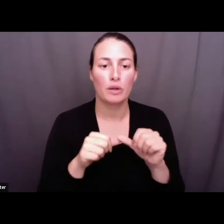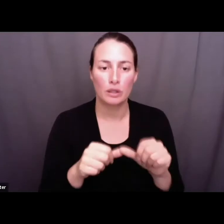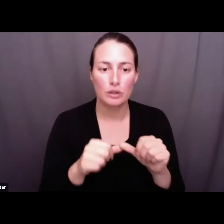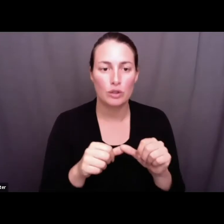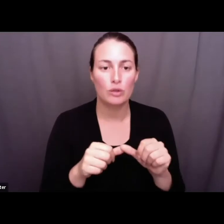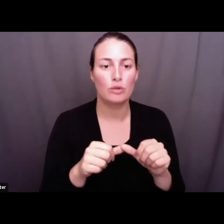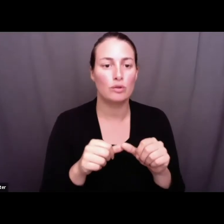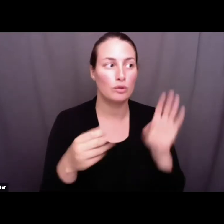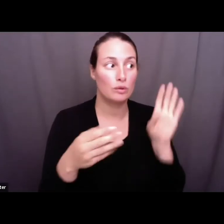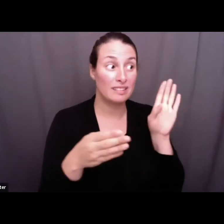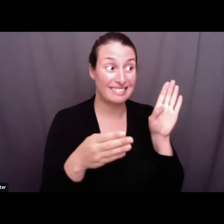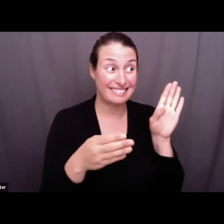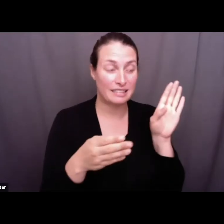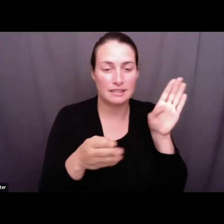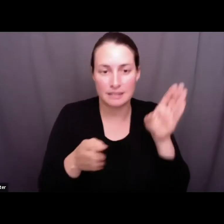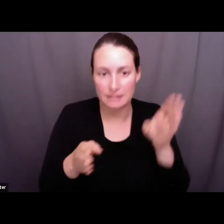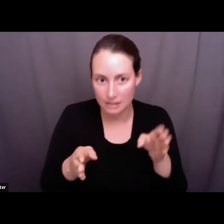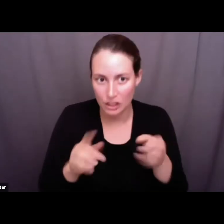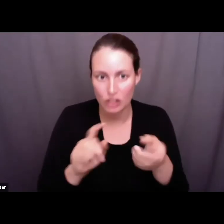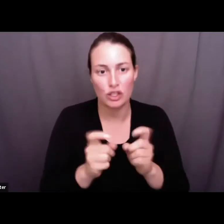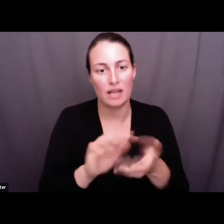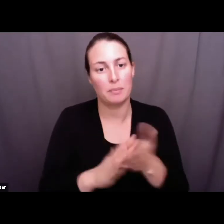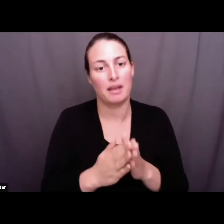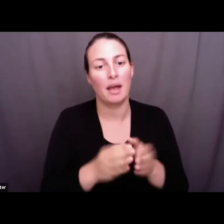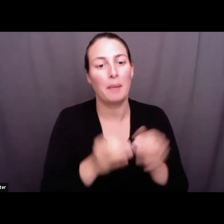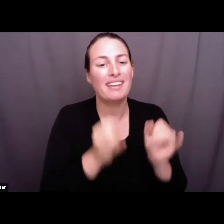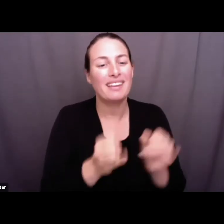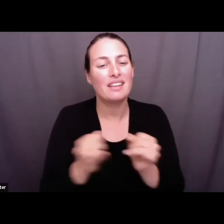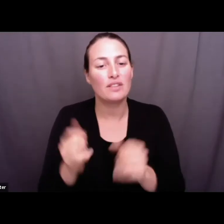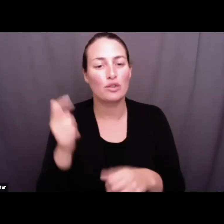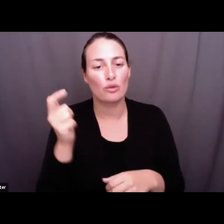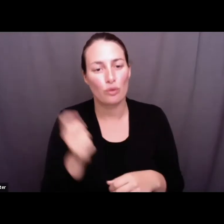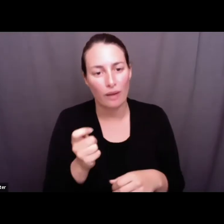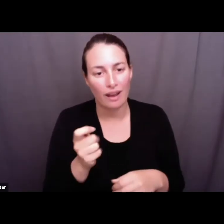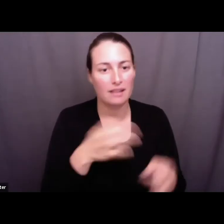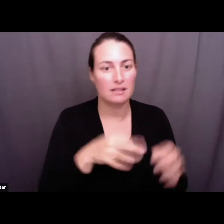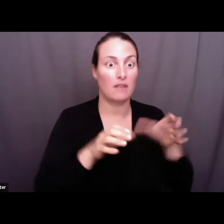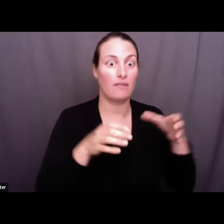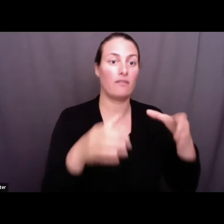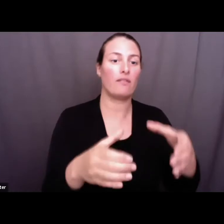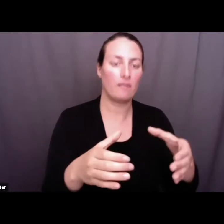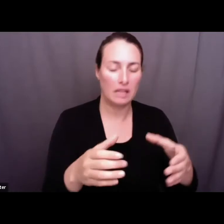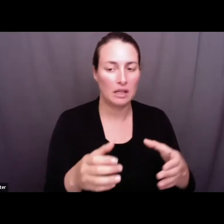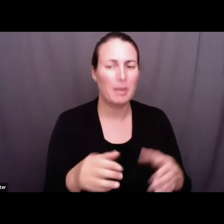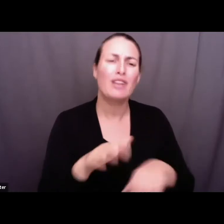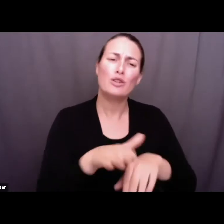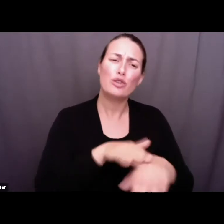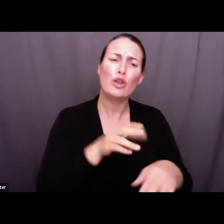grants, But it will be a slow transition and something that we hope won’t upset departments